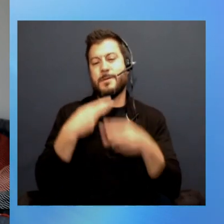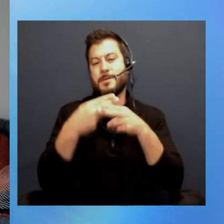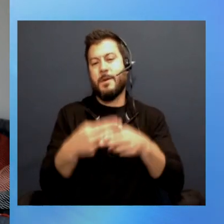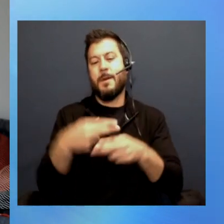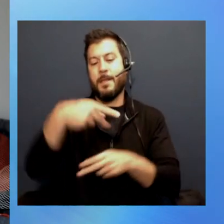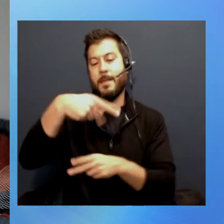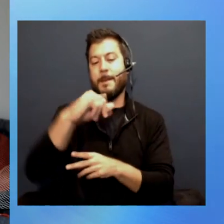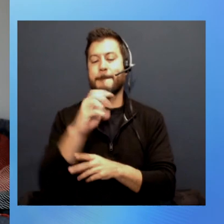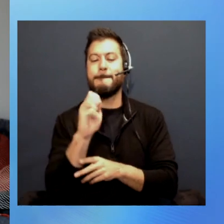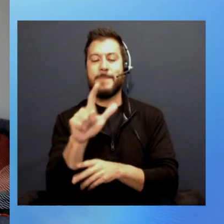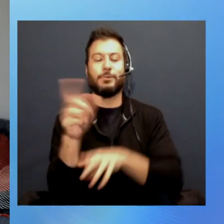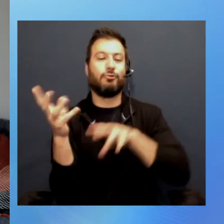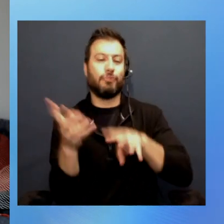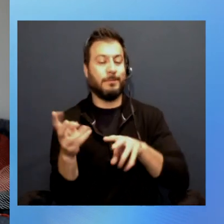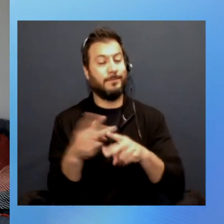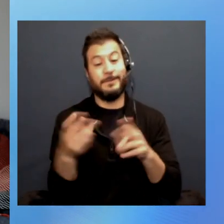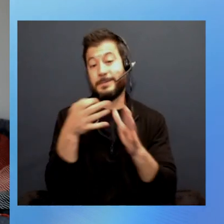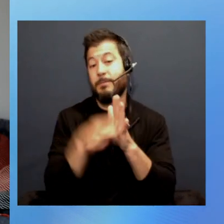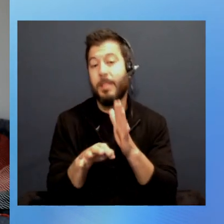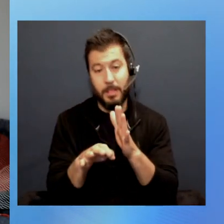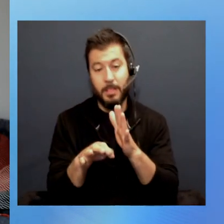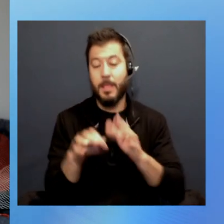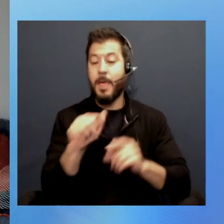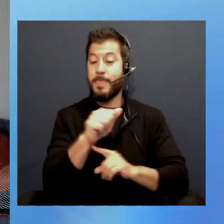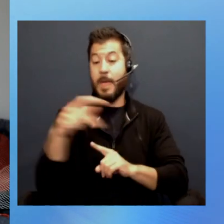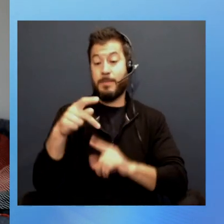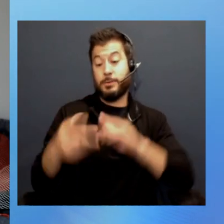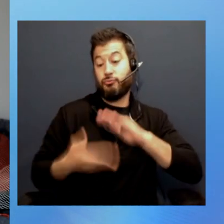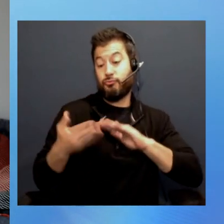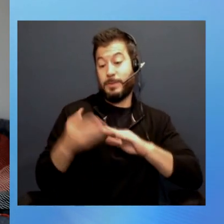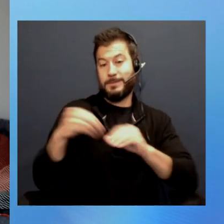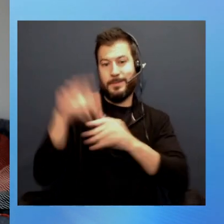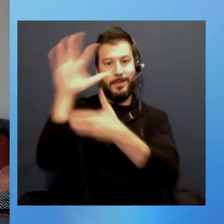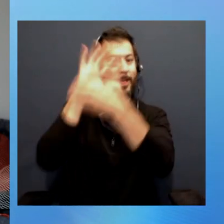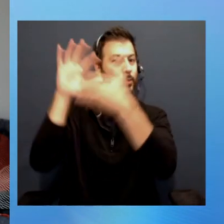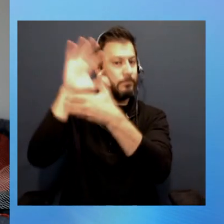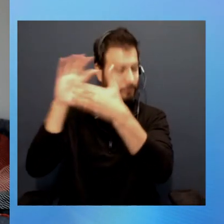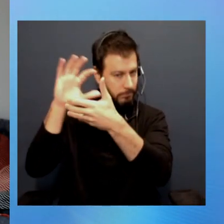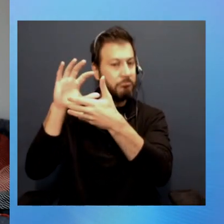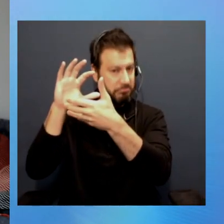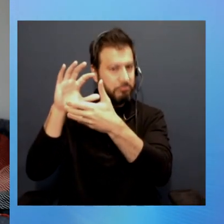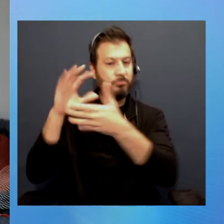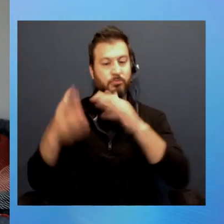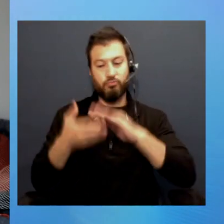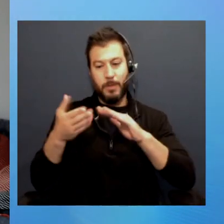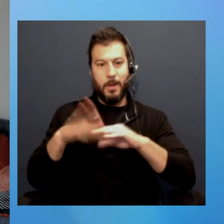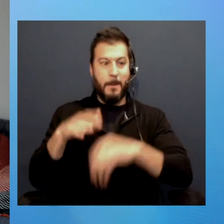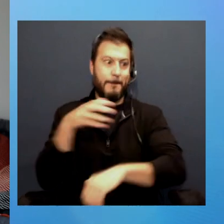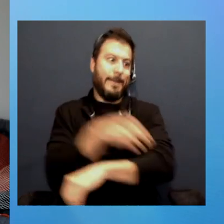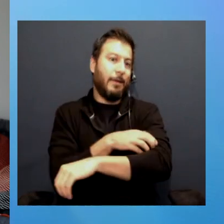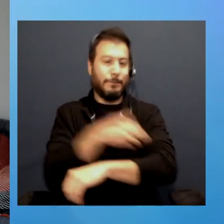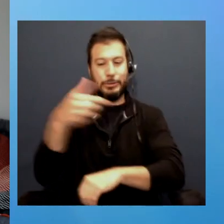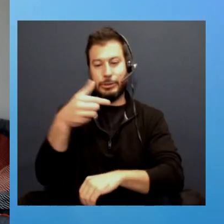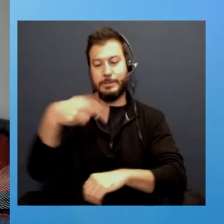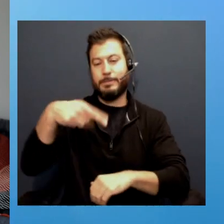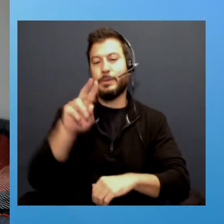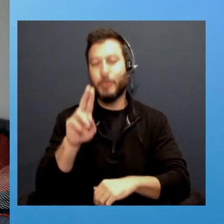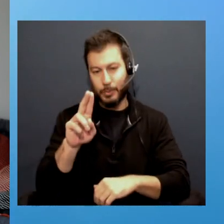call this streaming is pretty simple. The application runs in a Cloud environment, running on a powerful GPU,